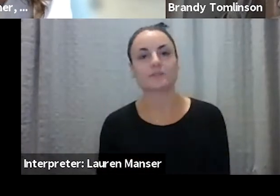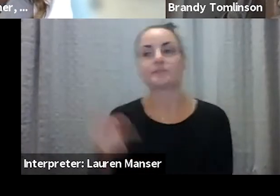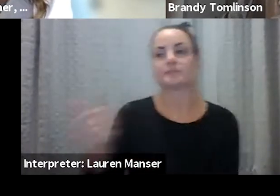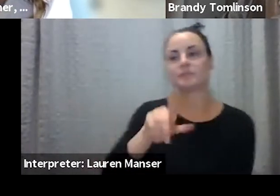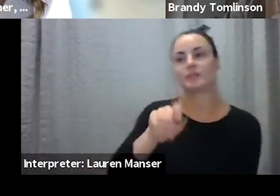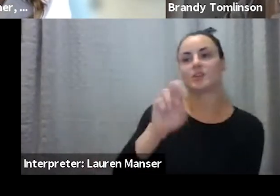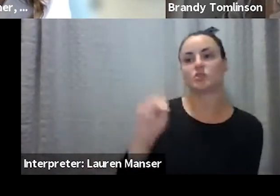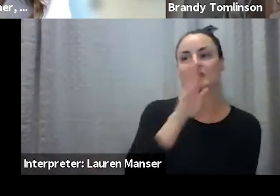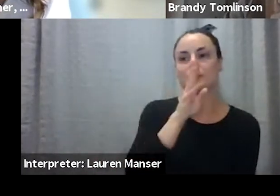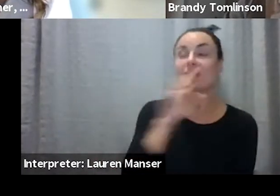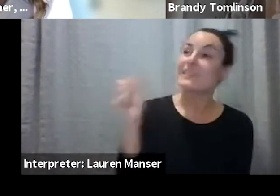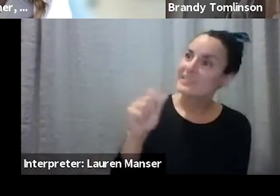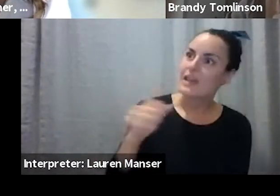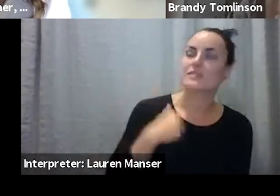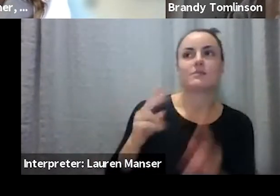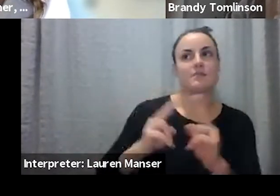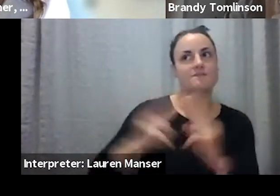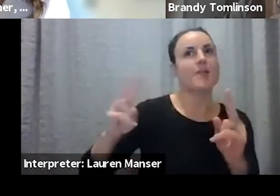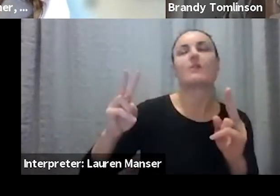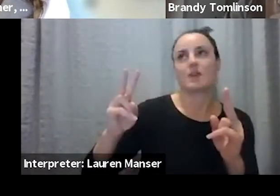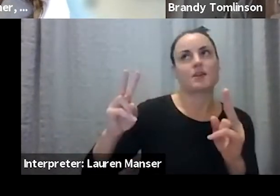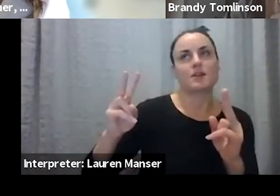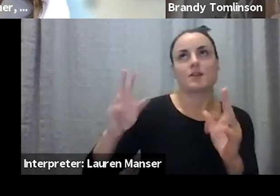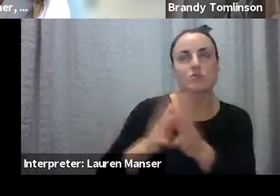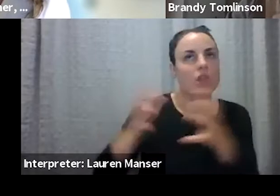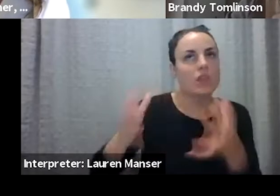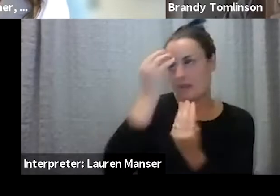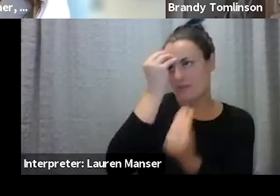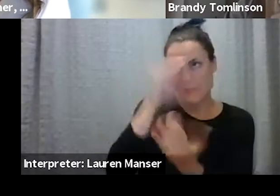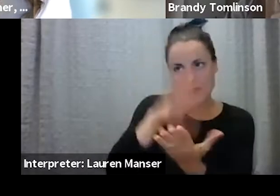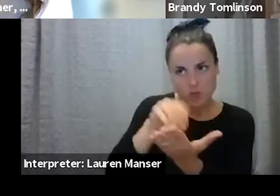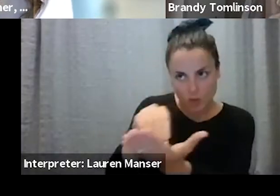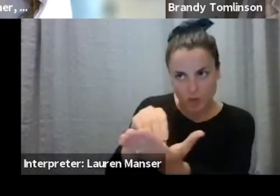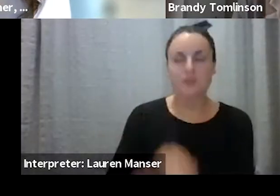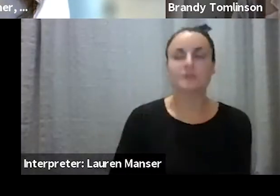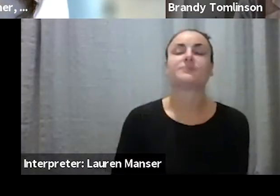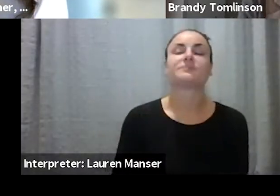as our first one on employment was. Alison, let's go to you next.